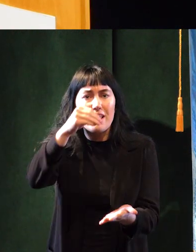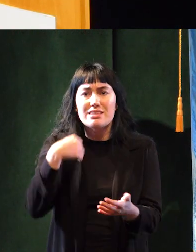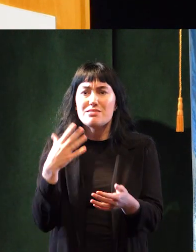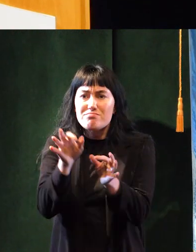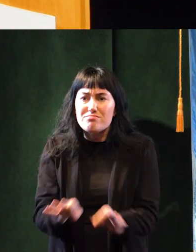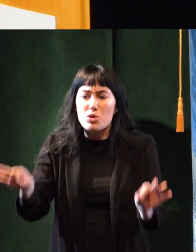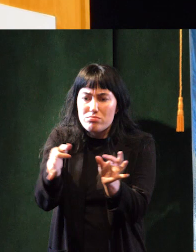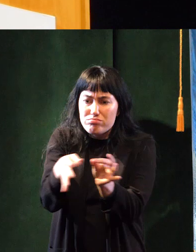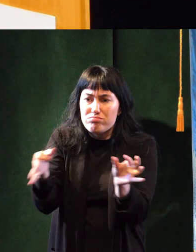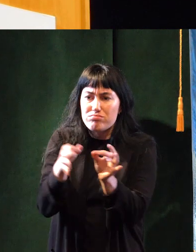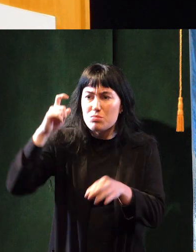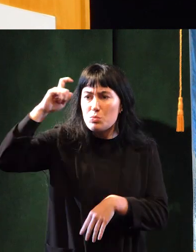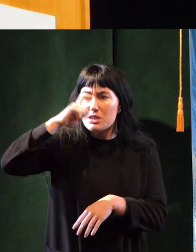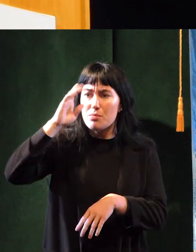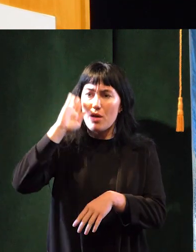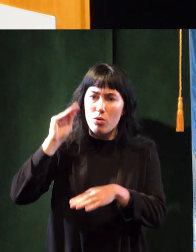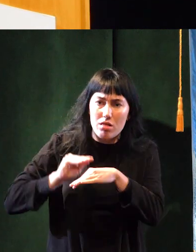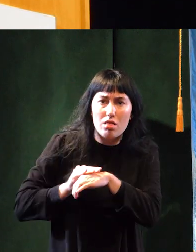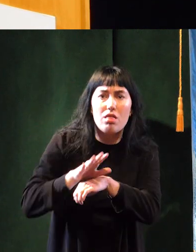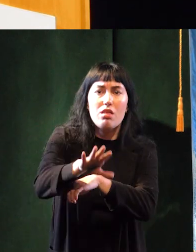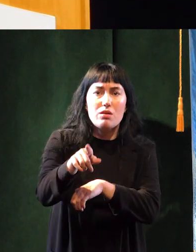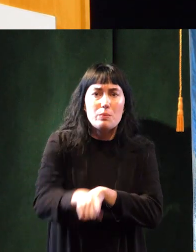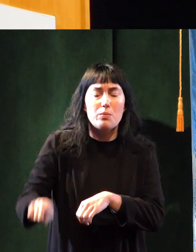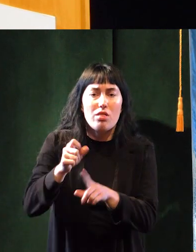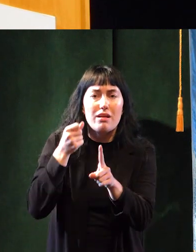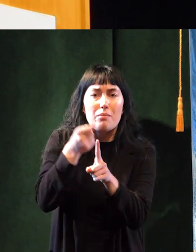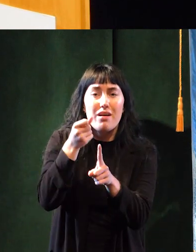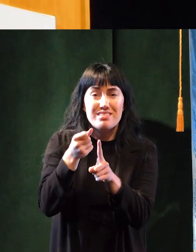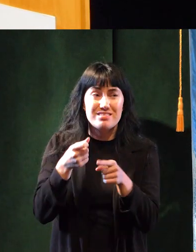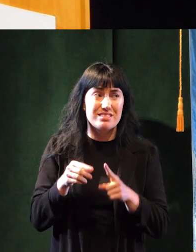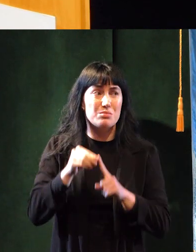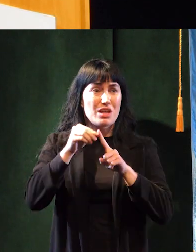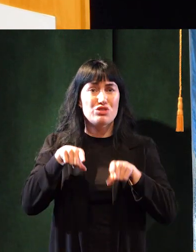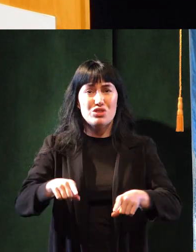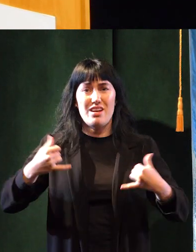wisdom that would inspire and have an impact on you especially during these